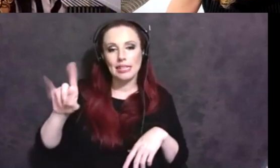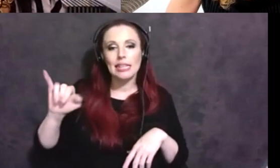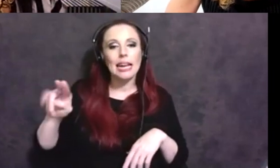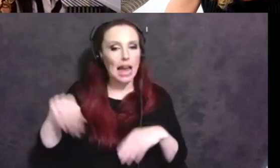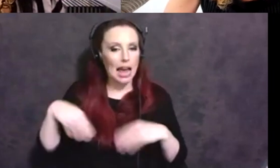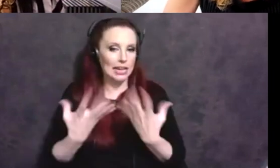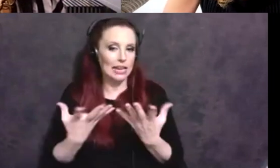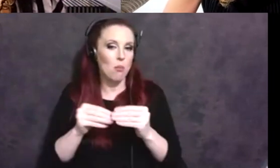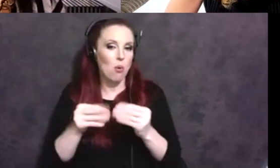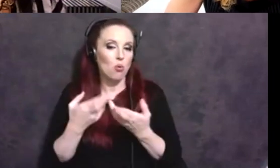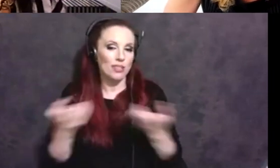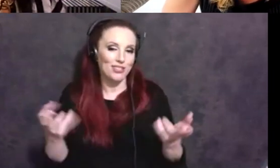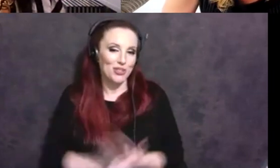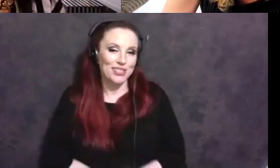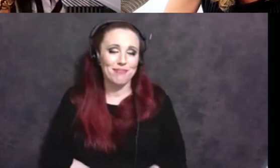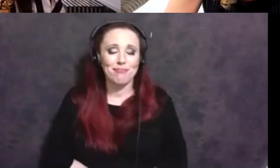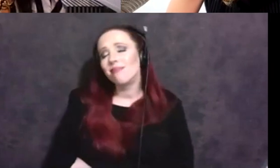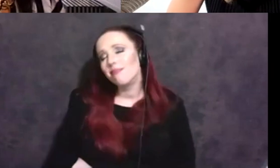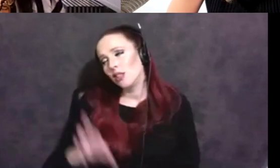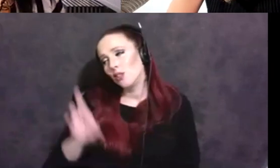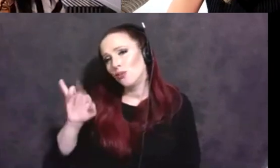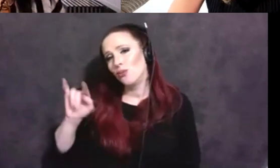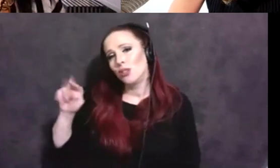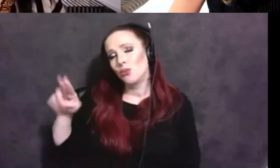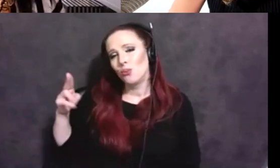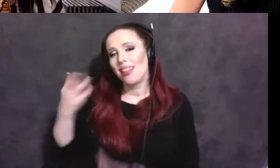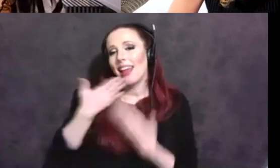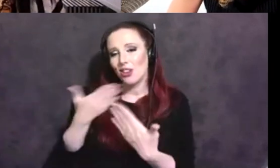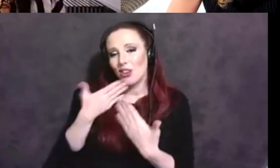trauma, I recommend that book. If you DM me on Instagram or LinkedIn, if you have questions,